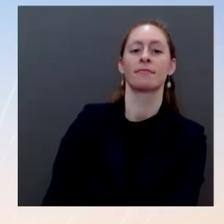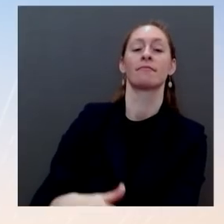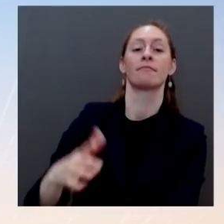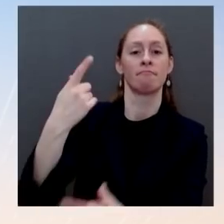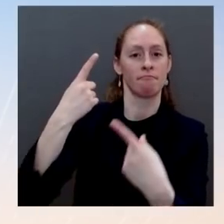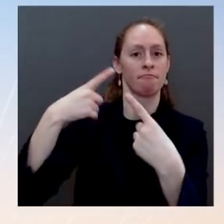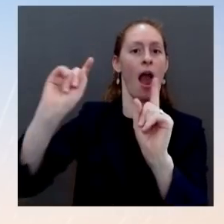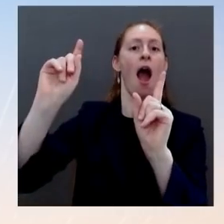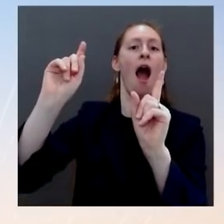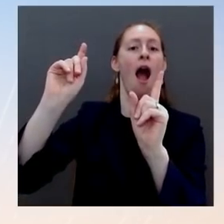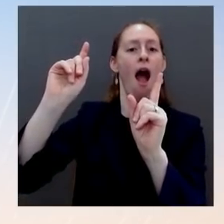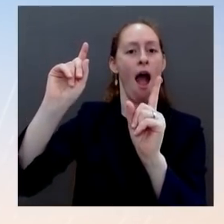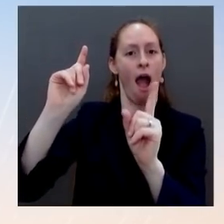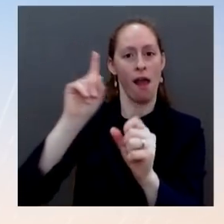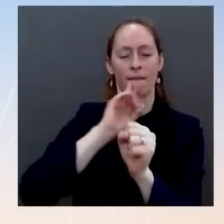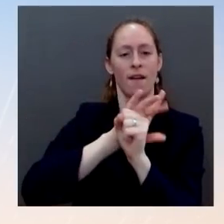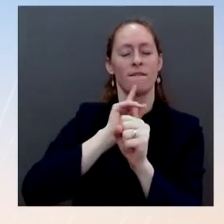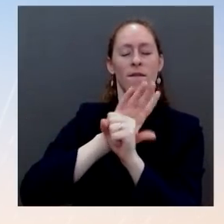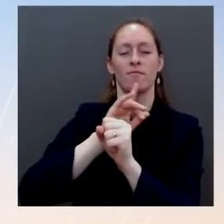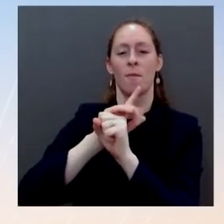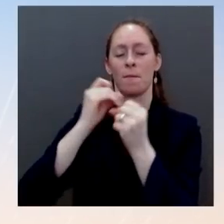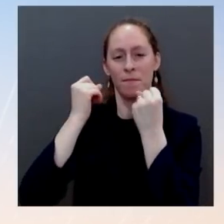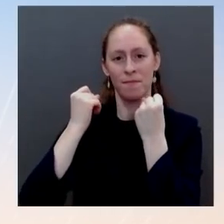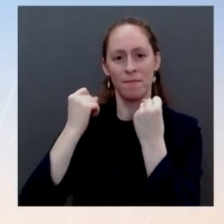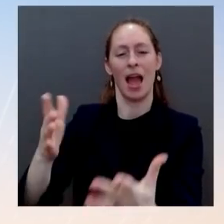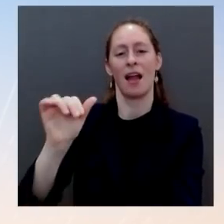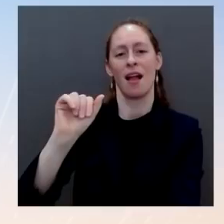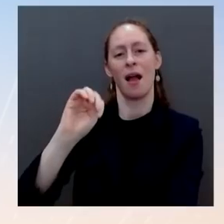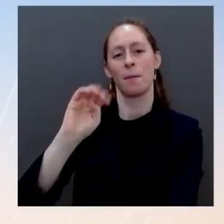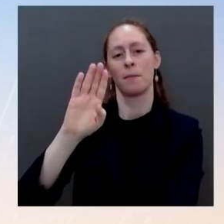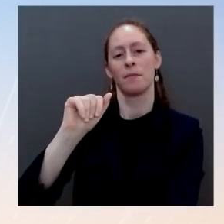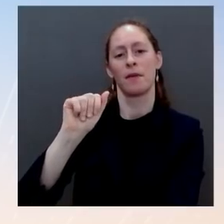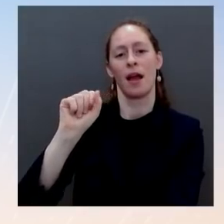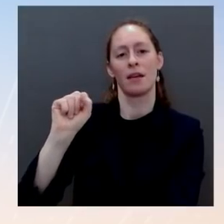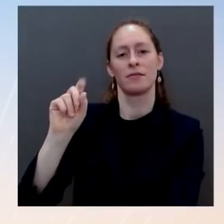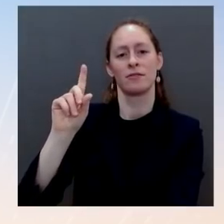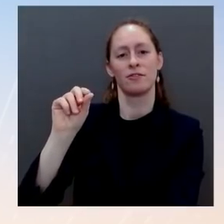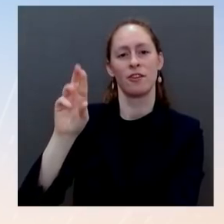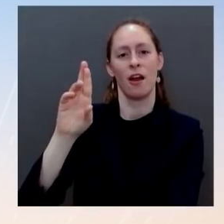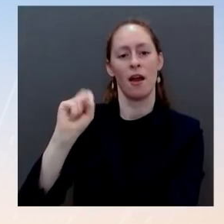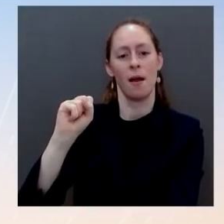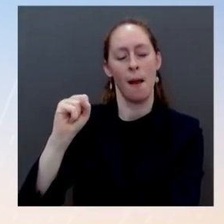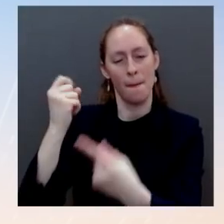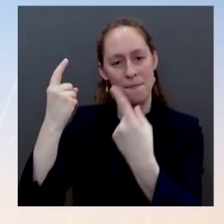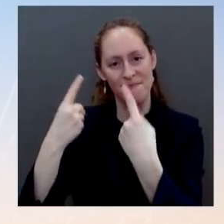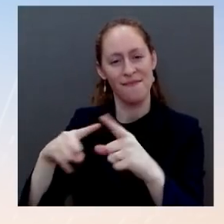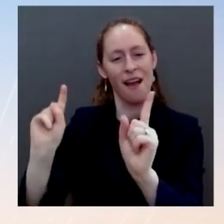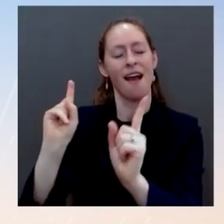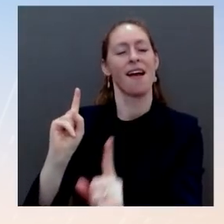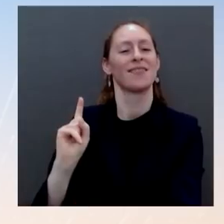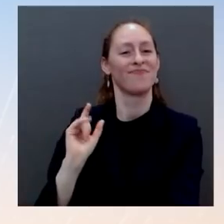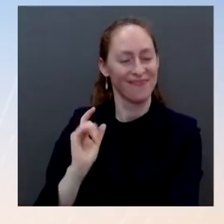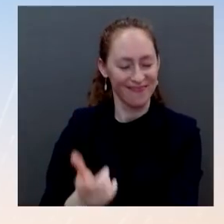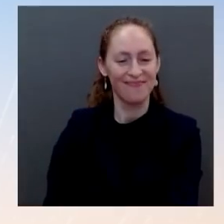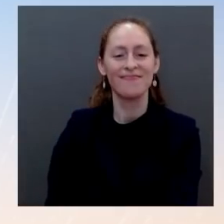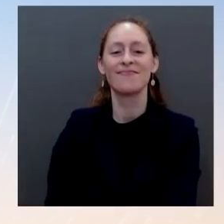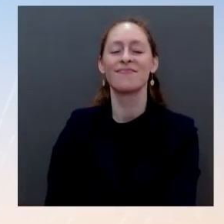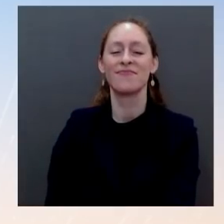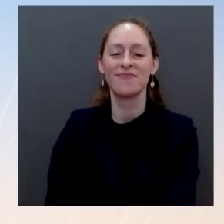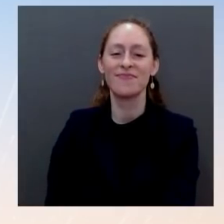the First Lady's Chief of Staff and now the Ambassador to Spain and Andorra -- is getting the traditional swearing-in with the Vice President.